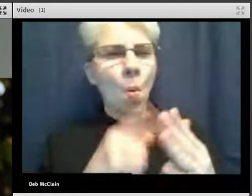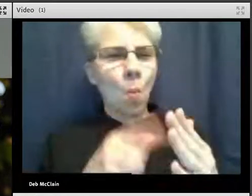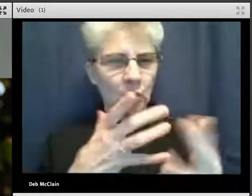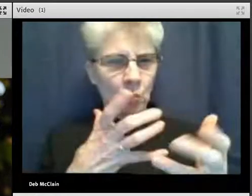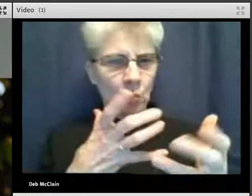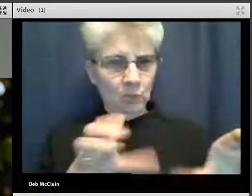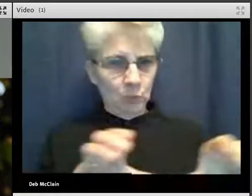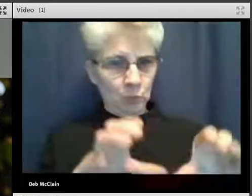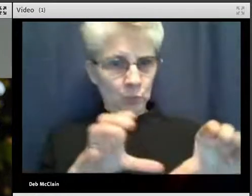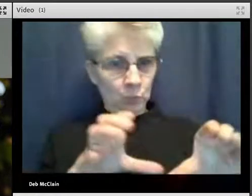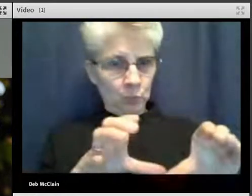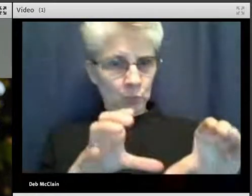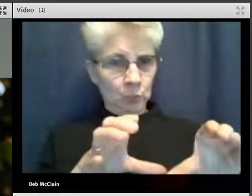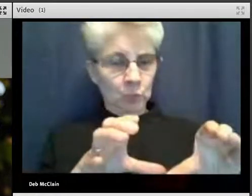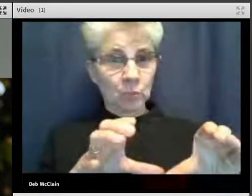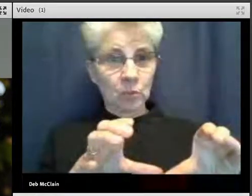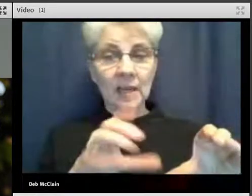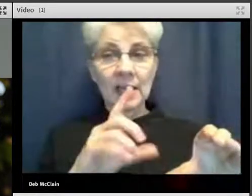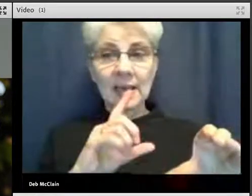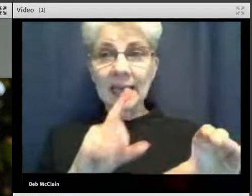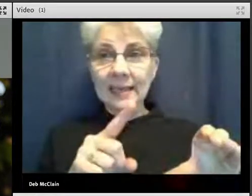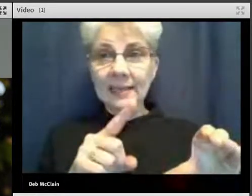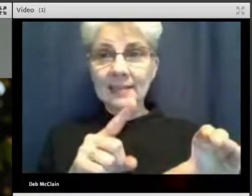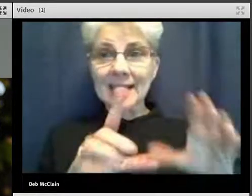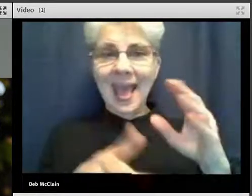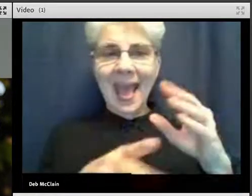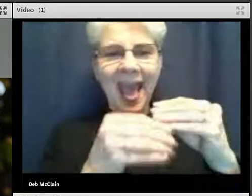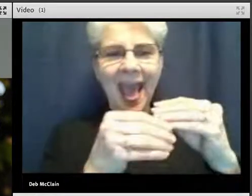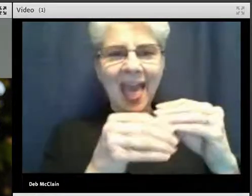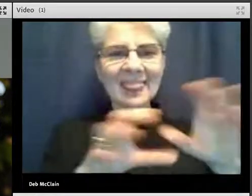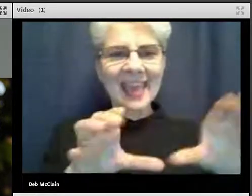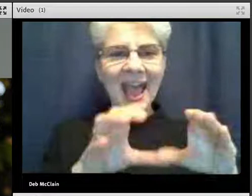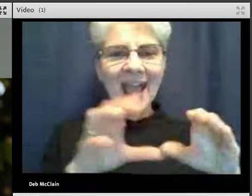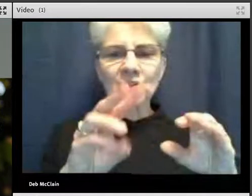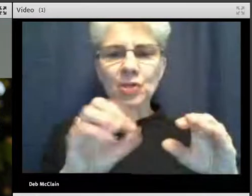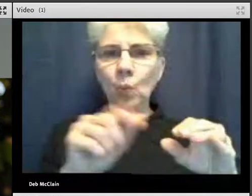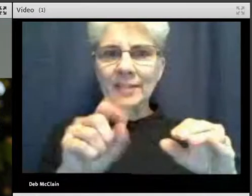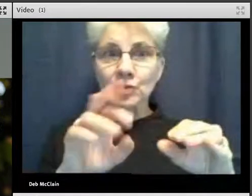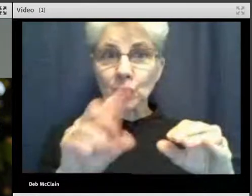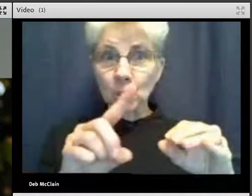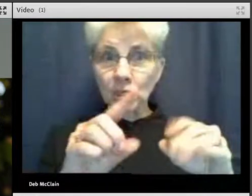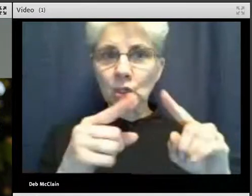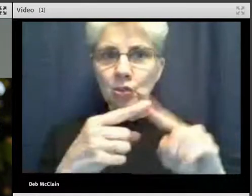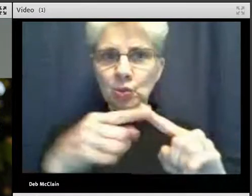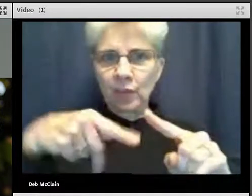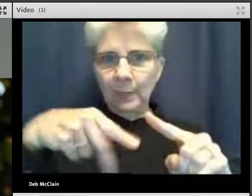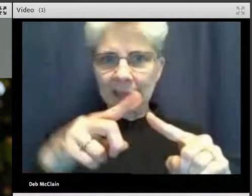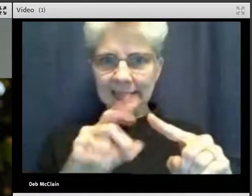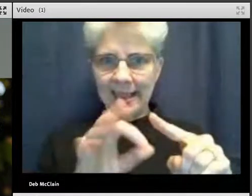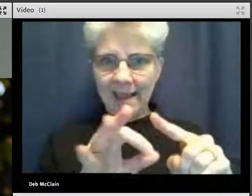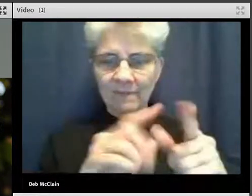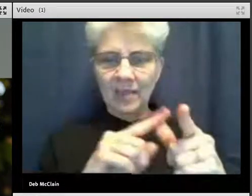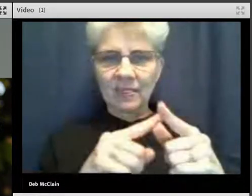...that what you're going to want to do is add the action wizard to your PDF,